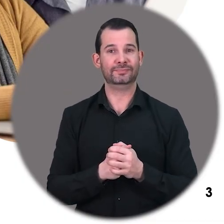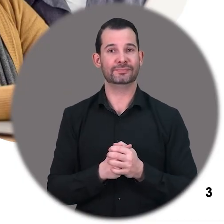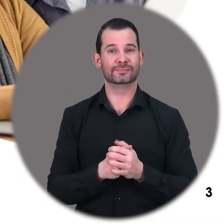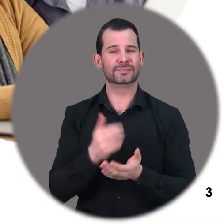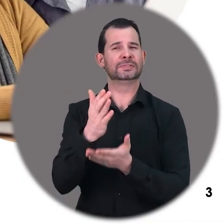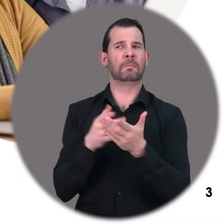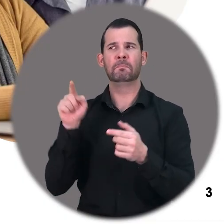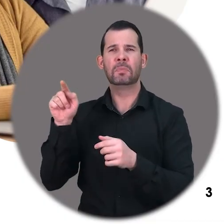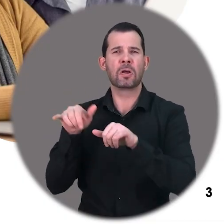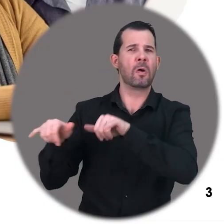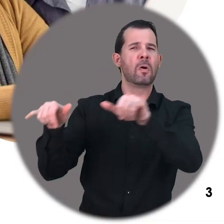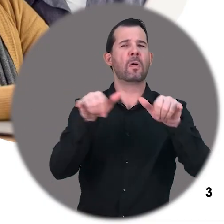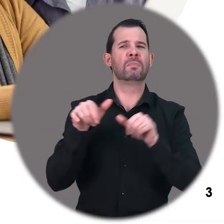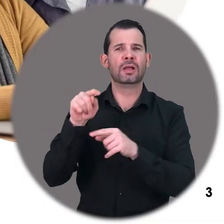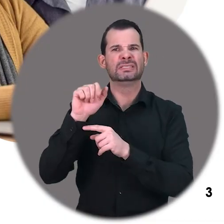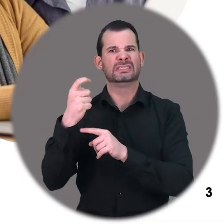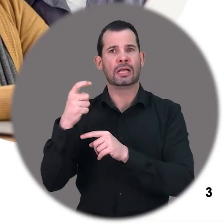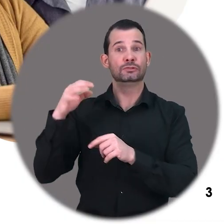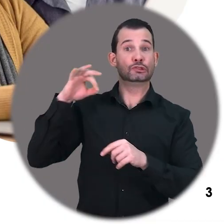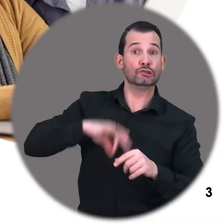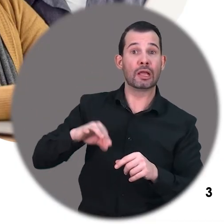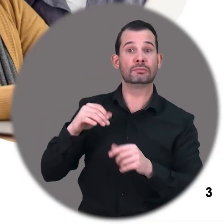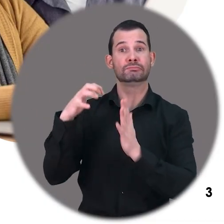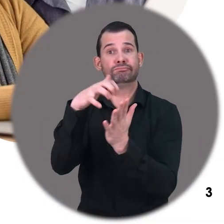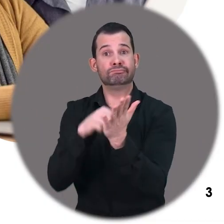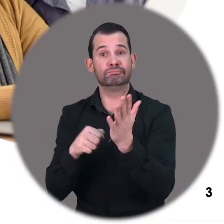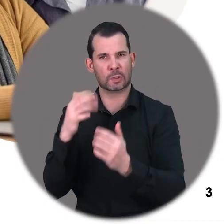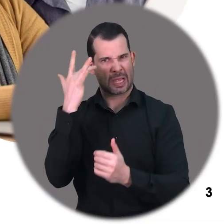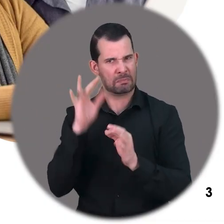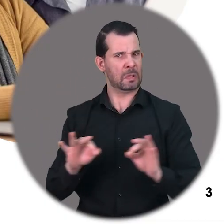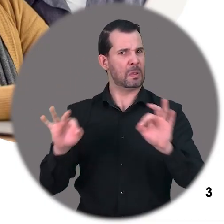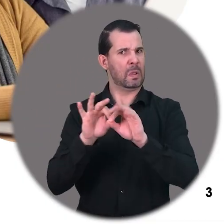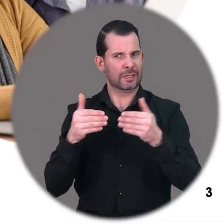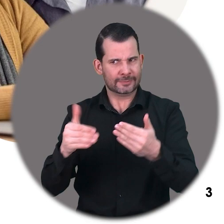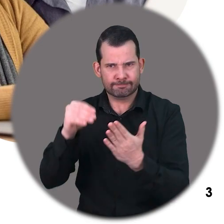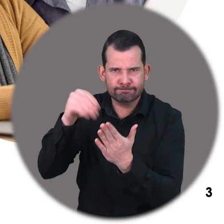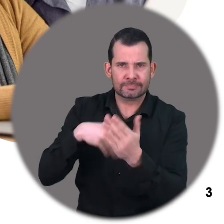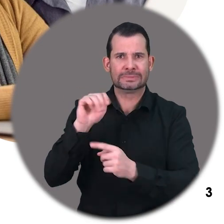Some common tax credits and deductions and why it’s important to do your taxes on